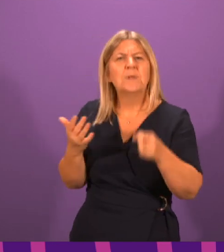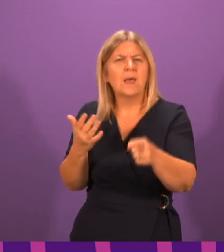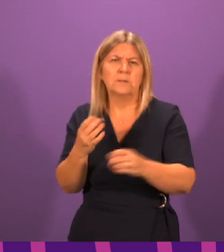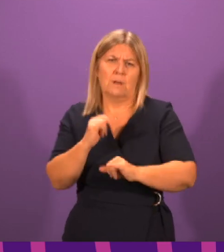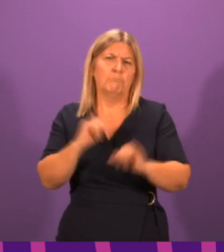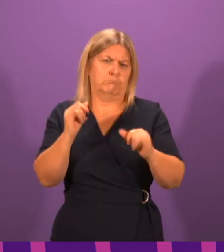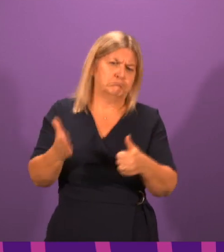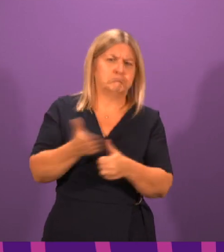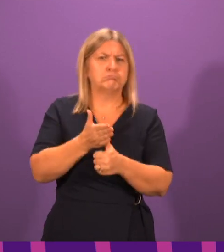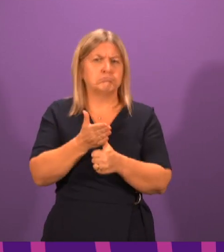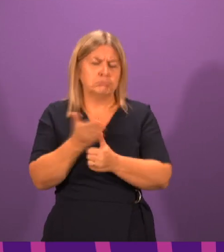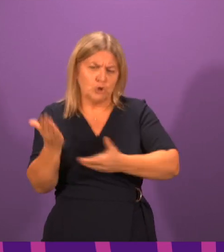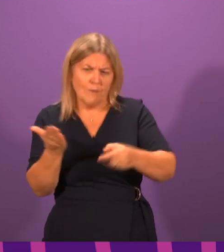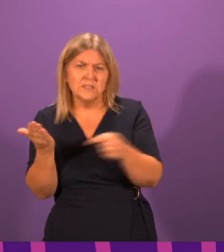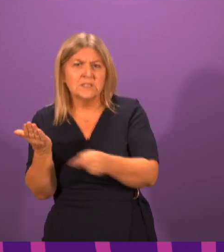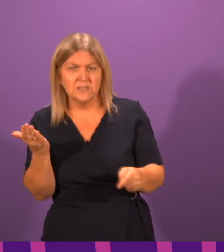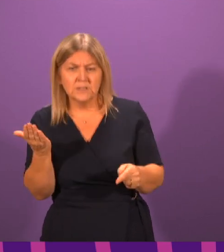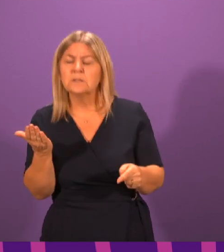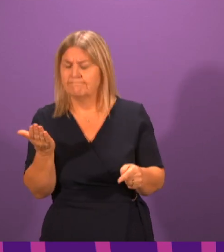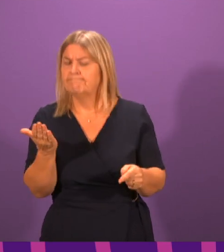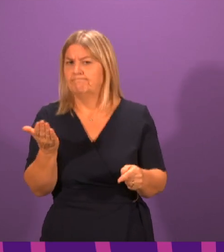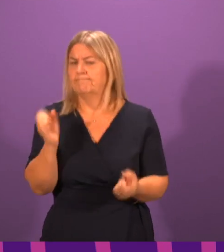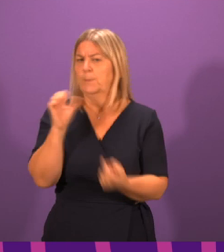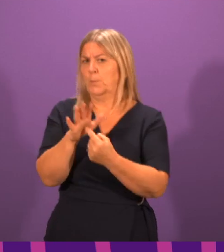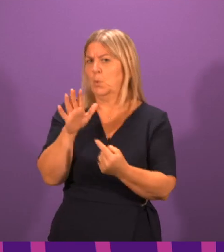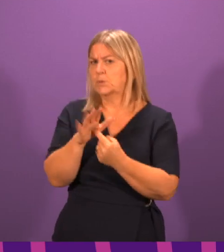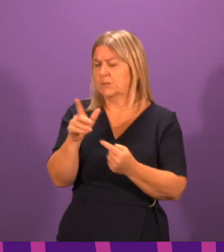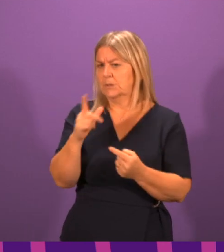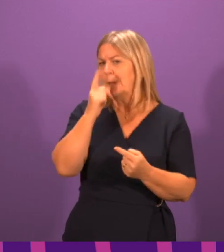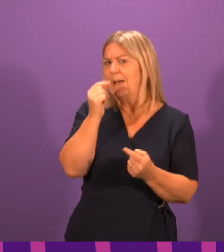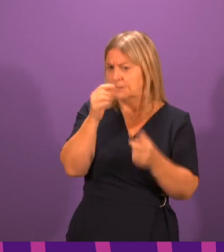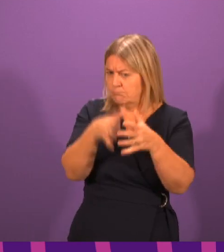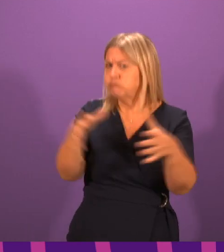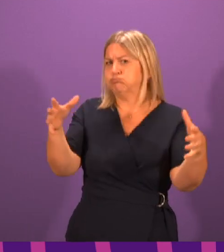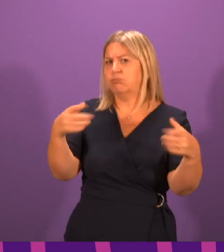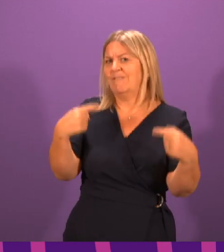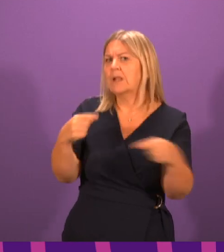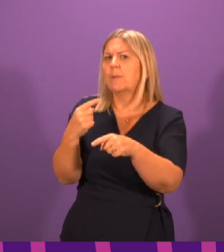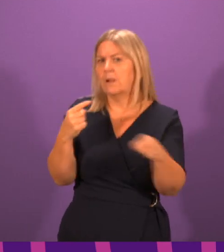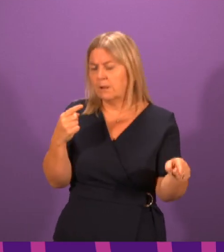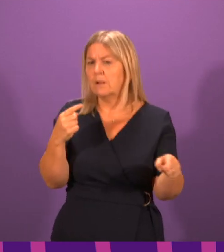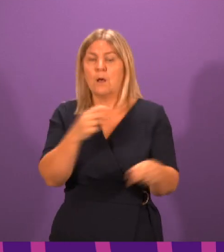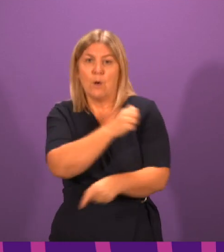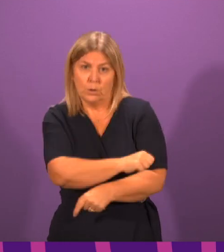settings, we can see the importance of retaining that capacity as hospital and ICU cases rise.